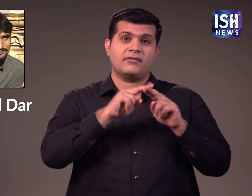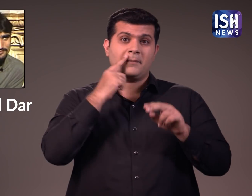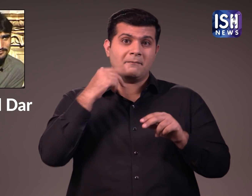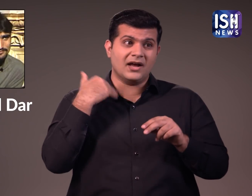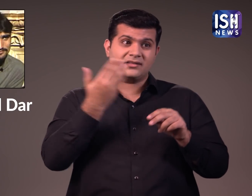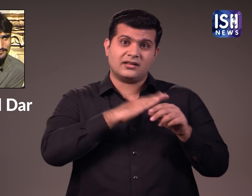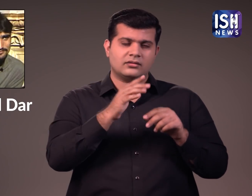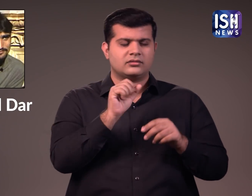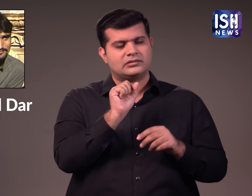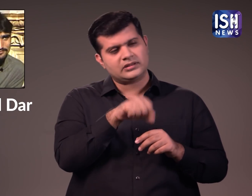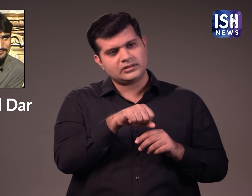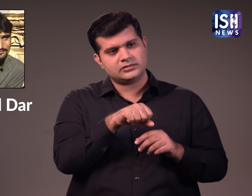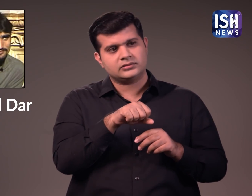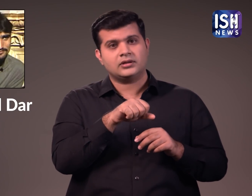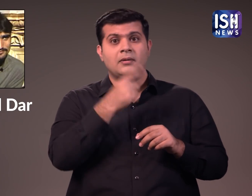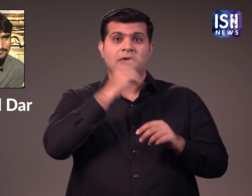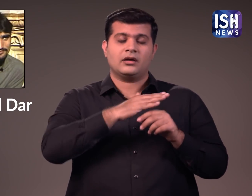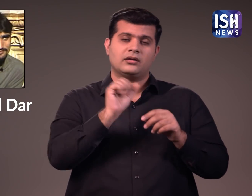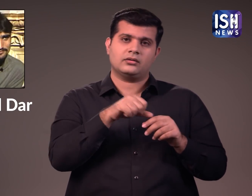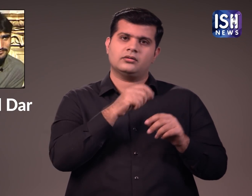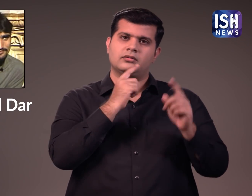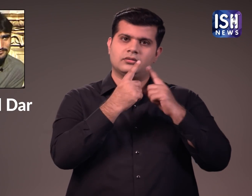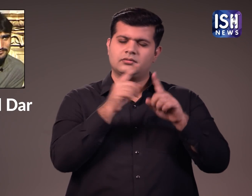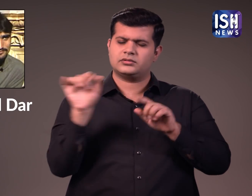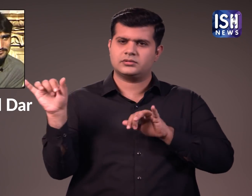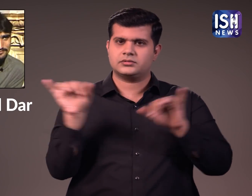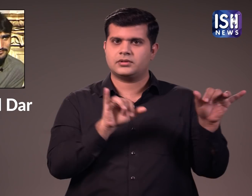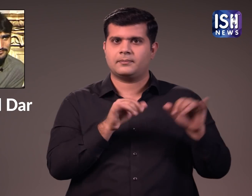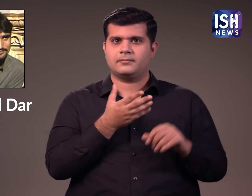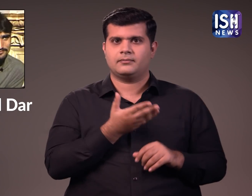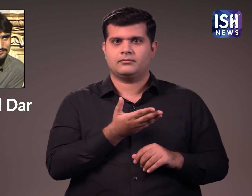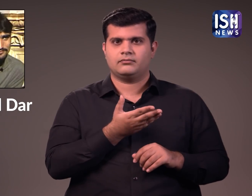and had agreed to kill even his brother and mother if asked to do so.